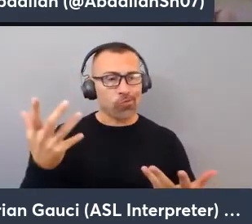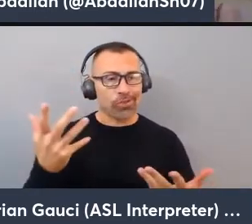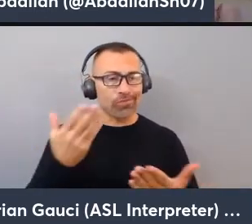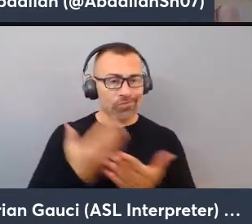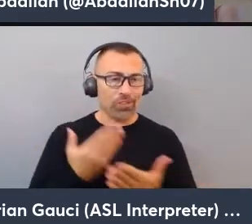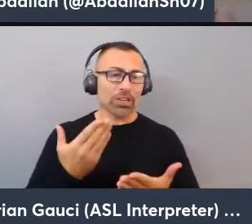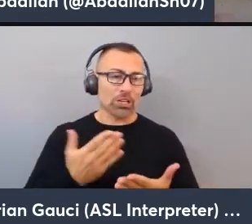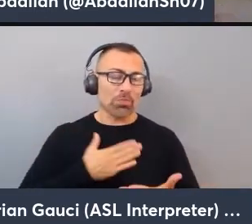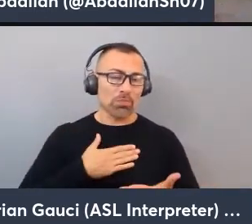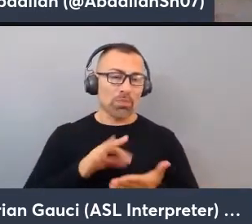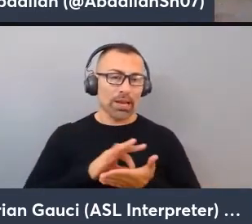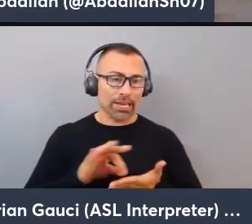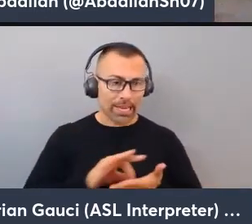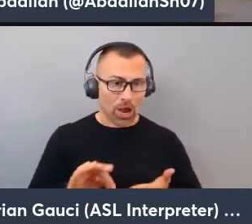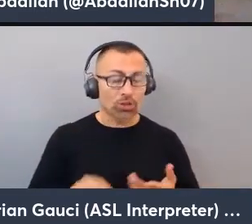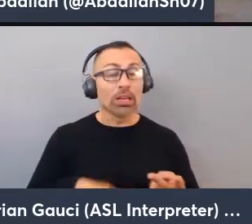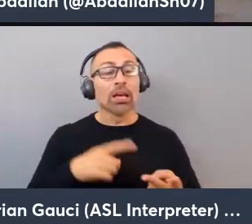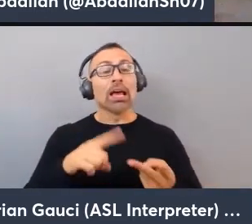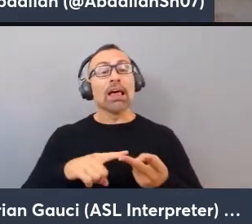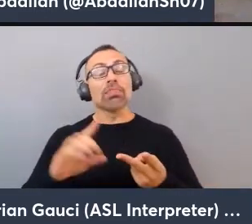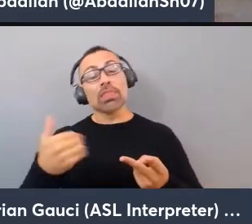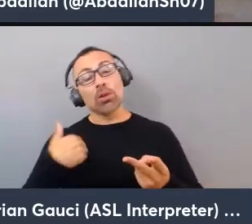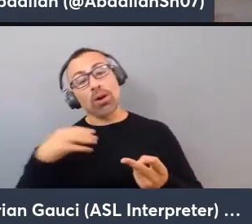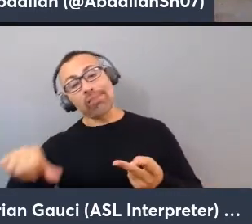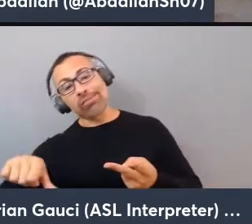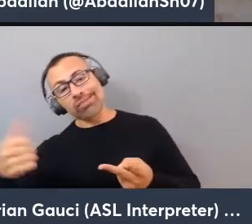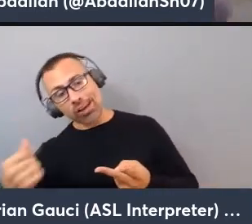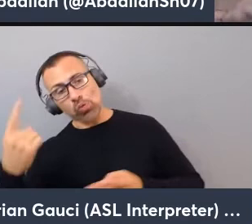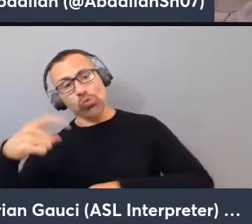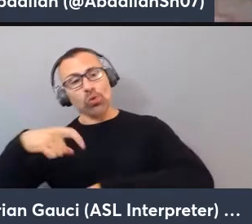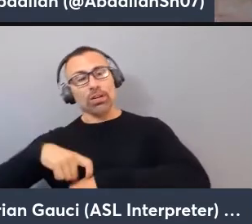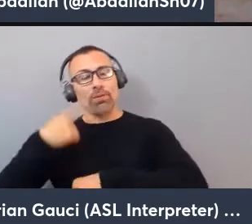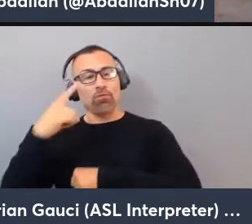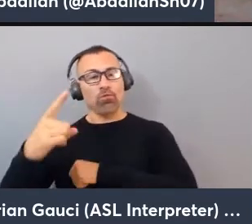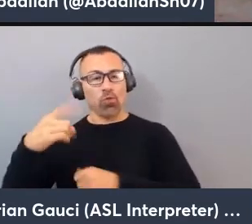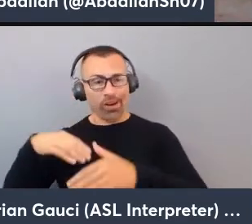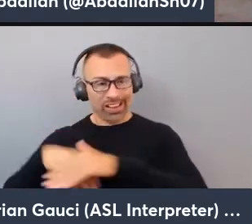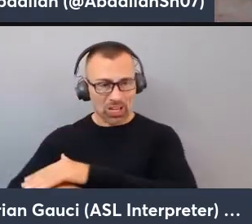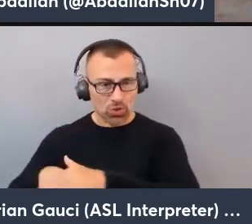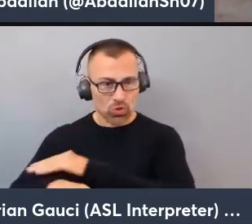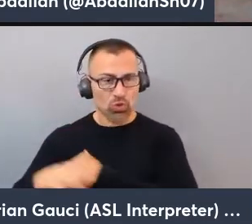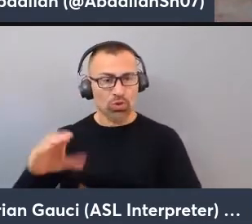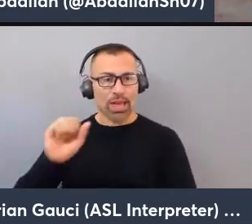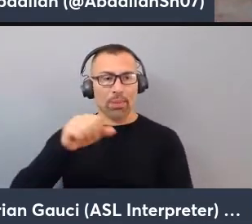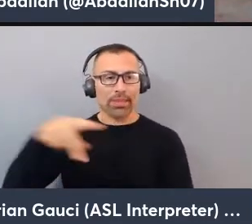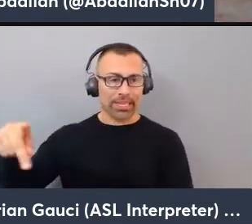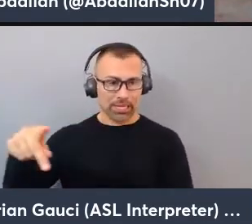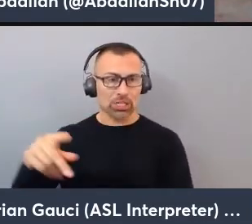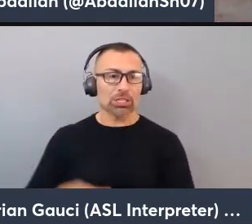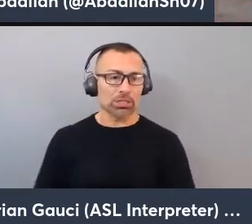that I will use to actually log into the application. So that's what I'm expecting is going to happen here.